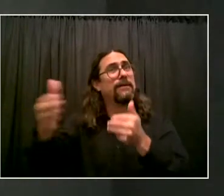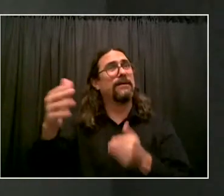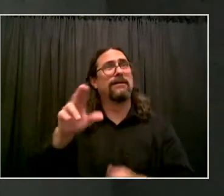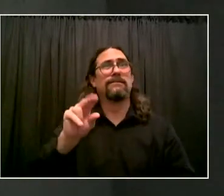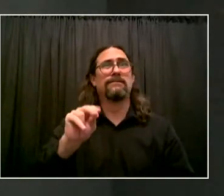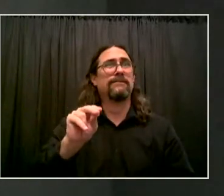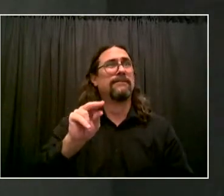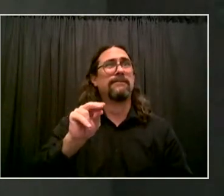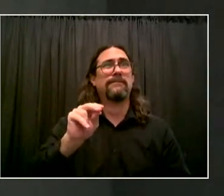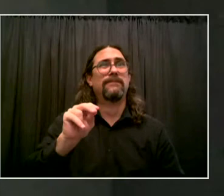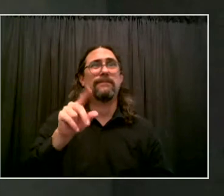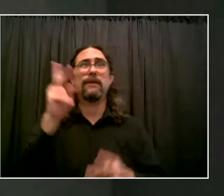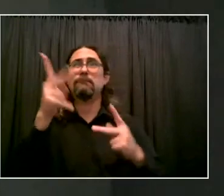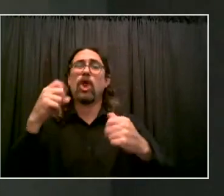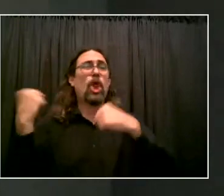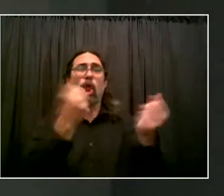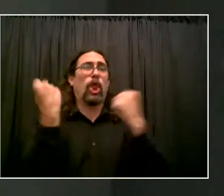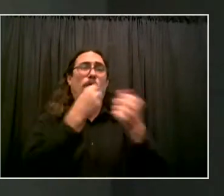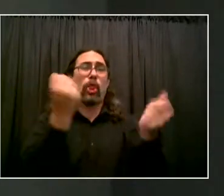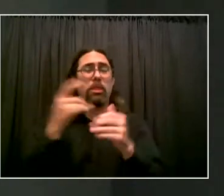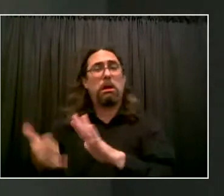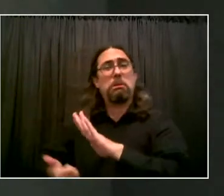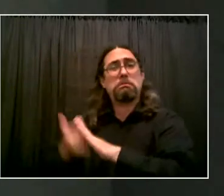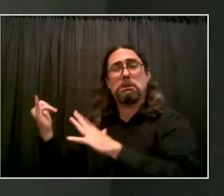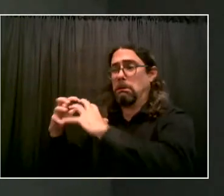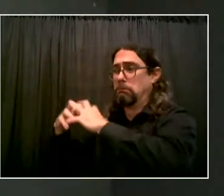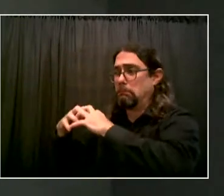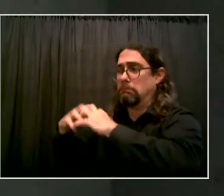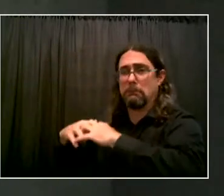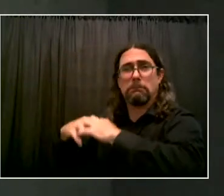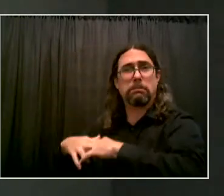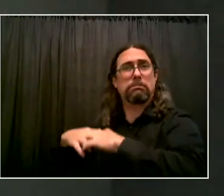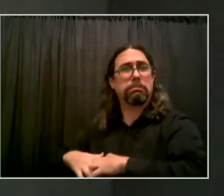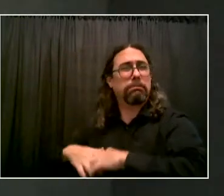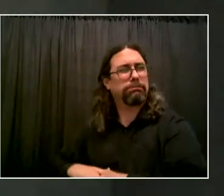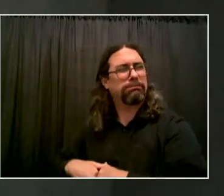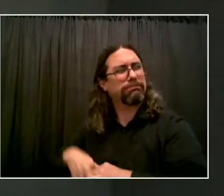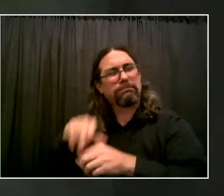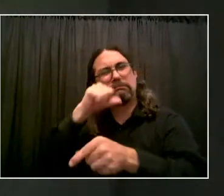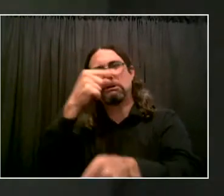DRIVE IN AT SUCH GREAT NUMBERS. WE DESPERATELY NEED TO GET OUR TRANSIT SYSTEM